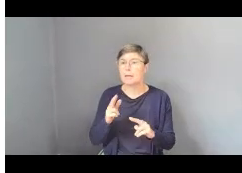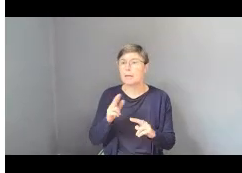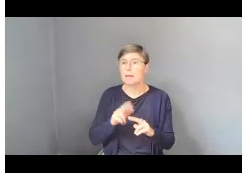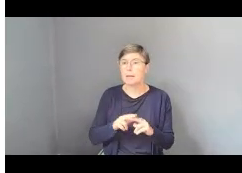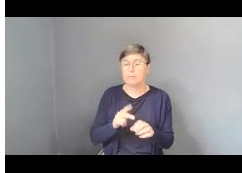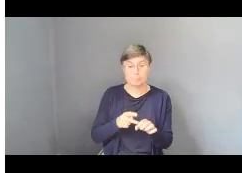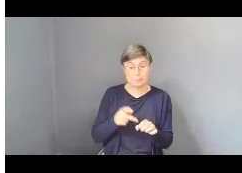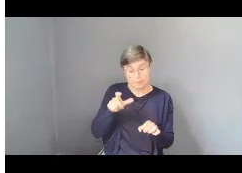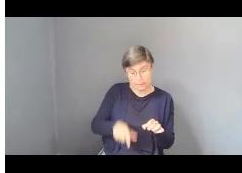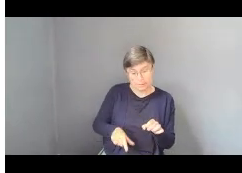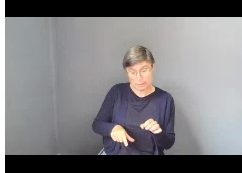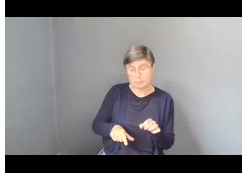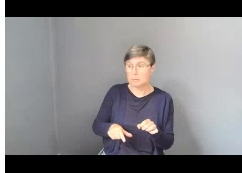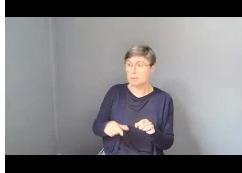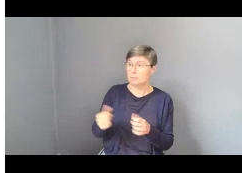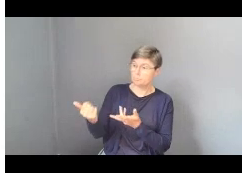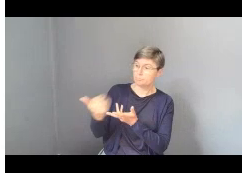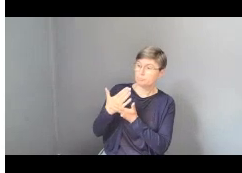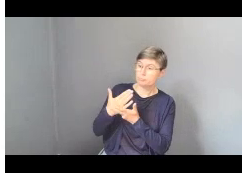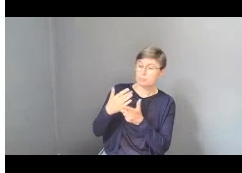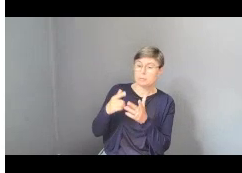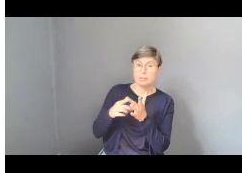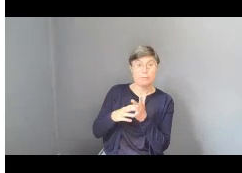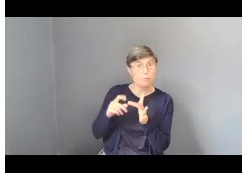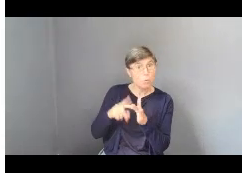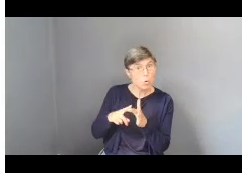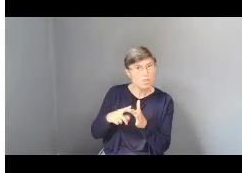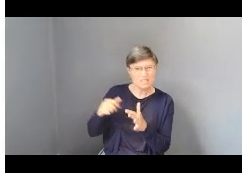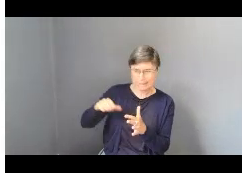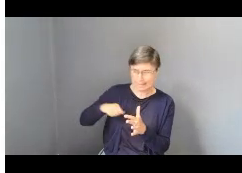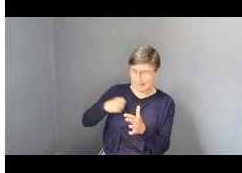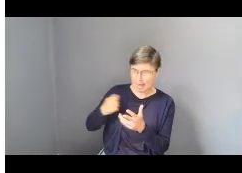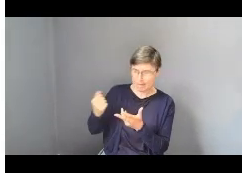from their provider or staff, they can make a claim.